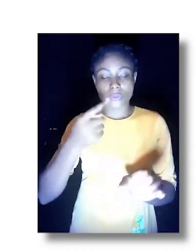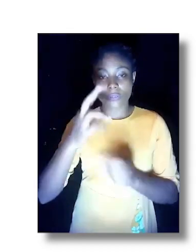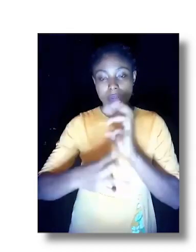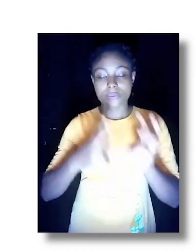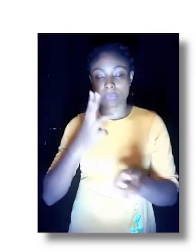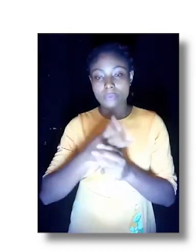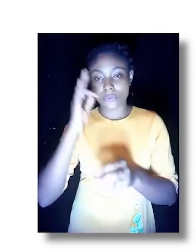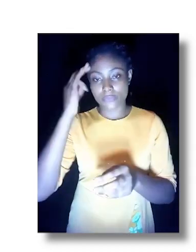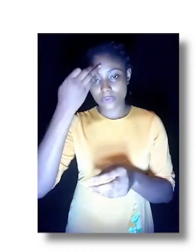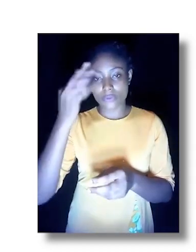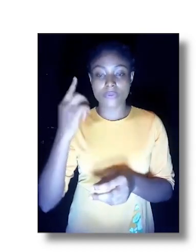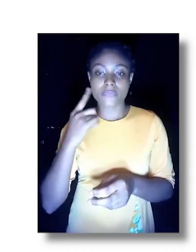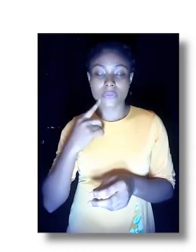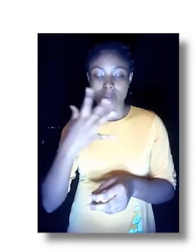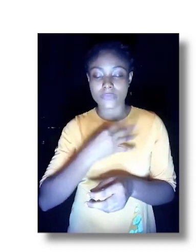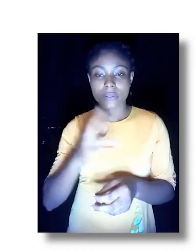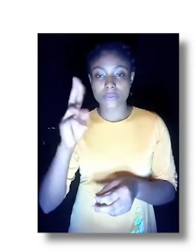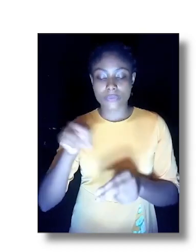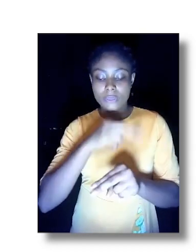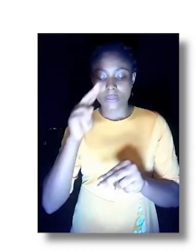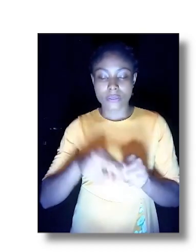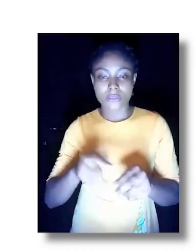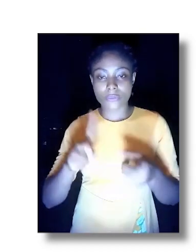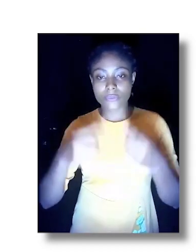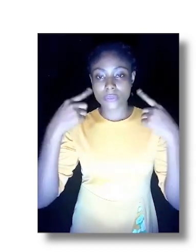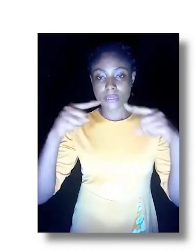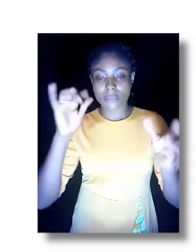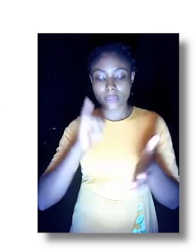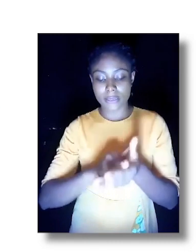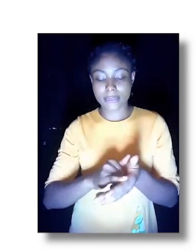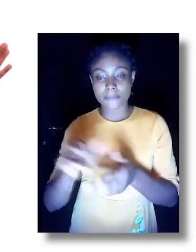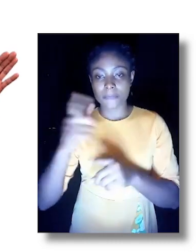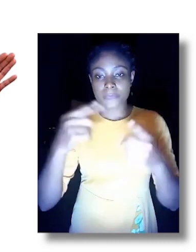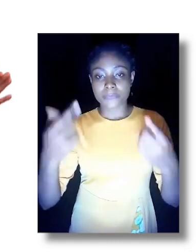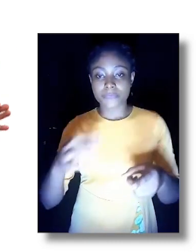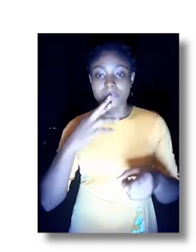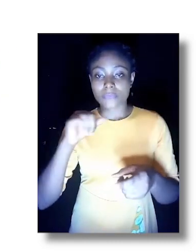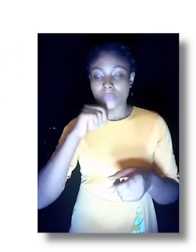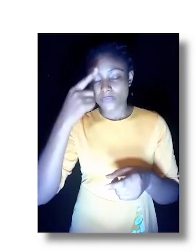that signed languages are for everyone, we also want to join the World Federation of